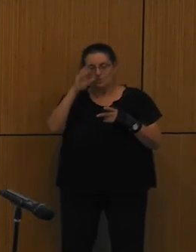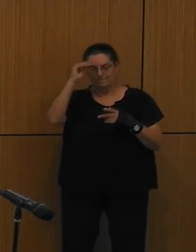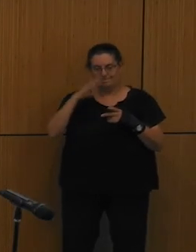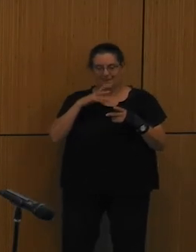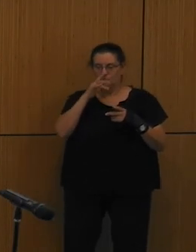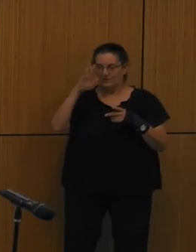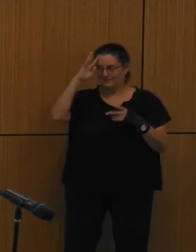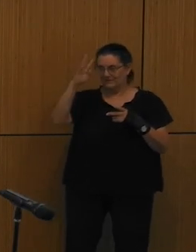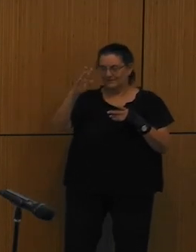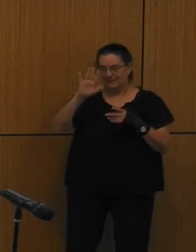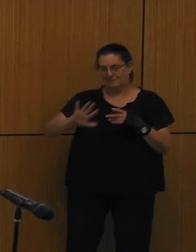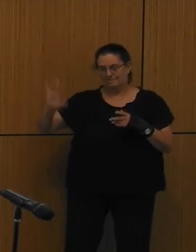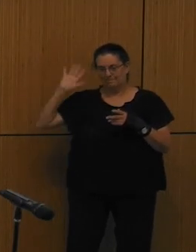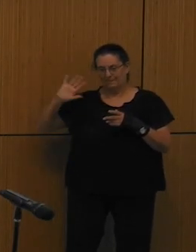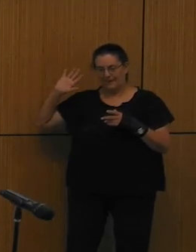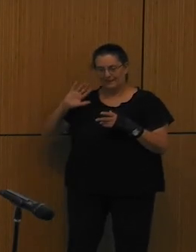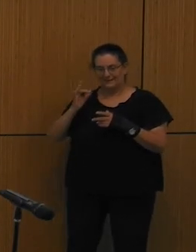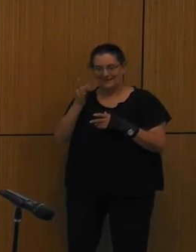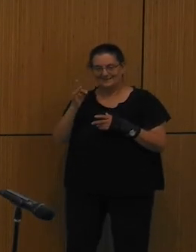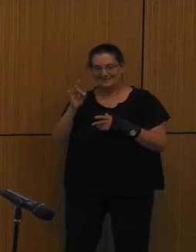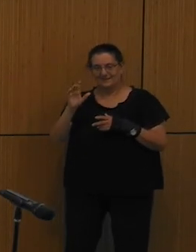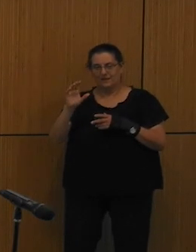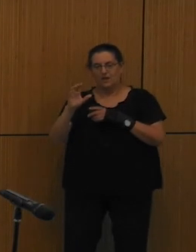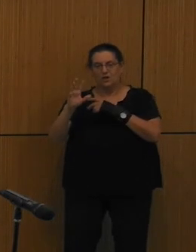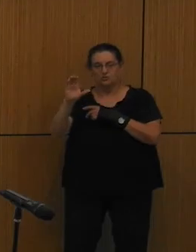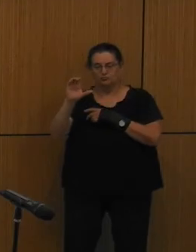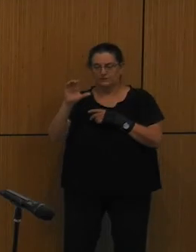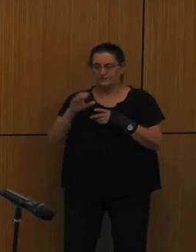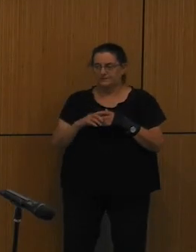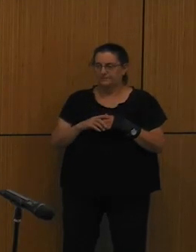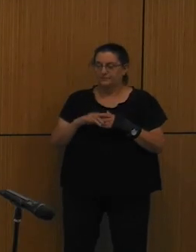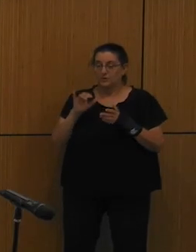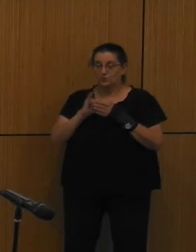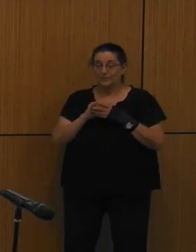There's one prism that is between the light source and the specimen,